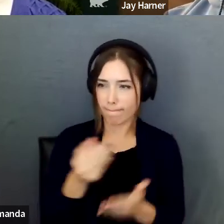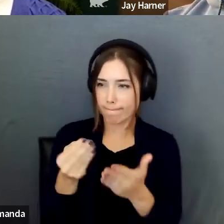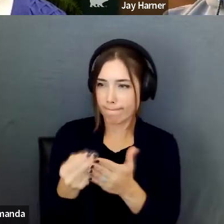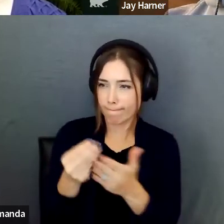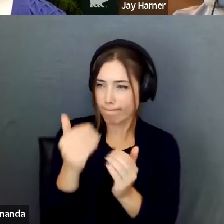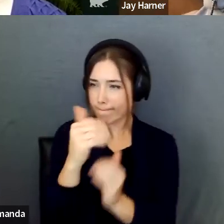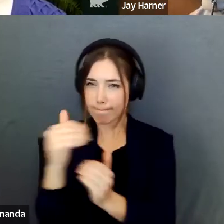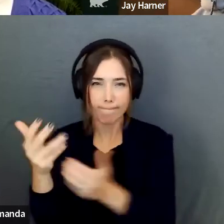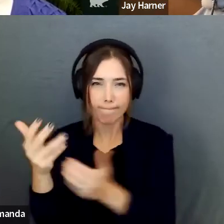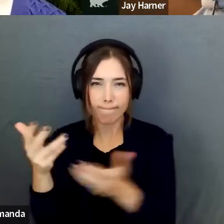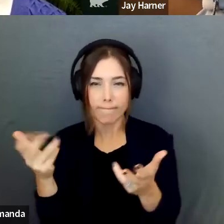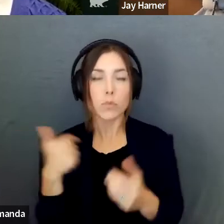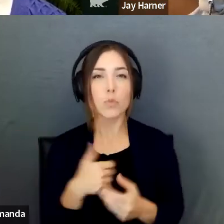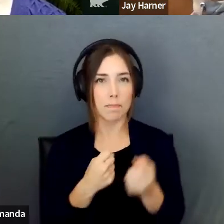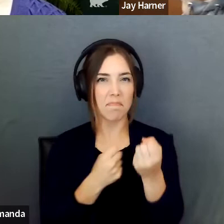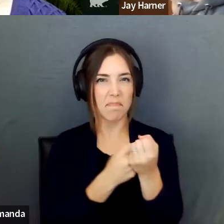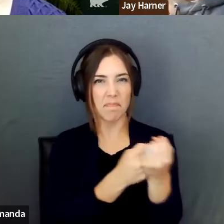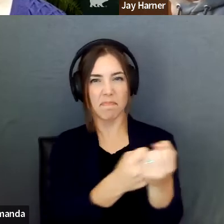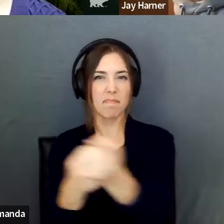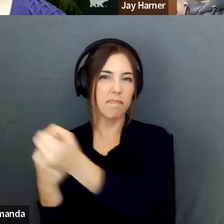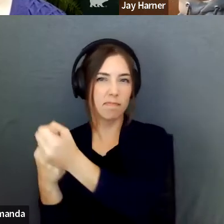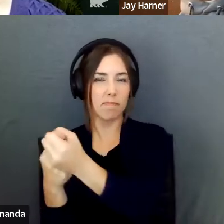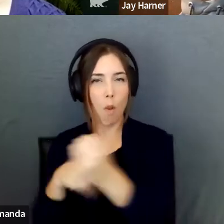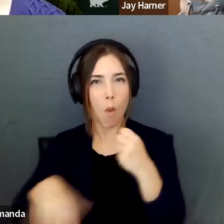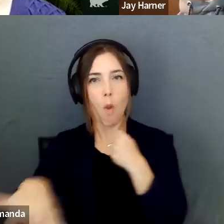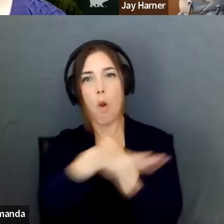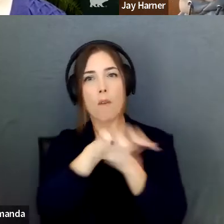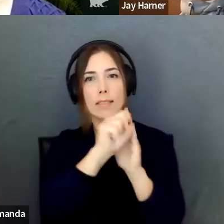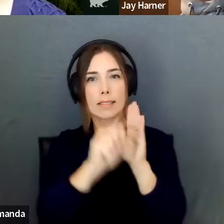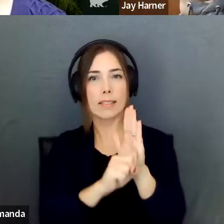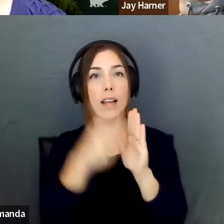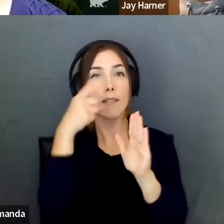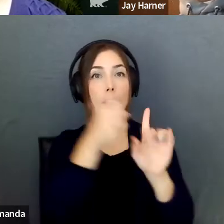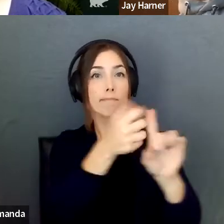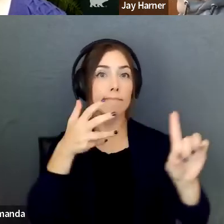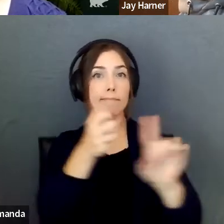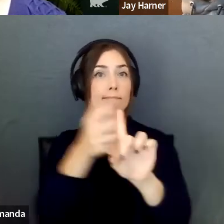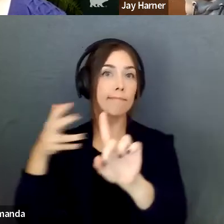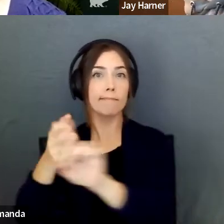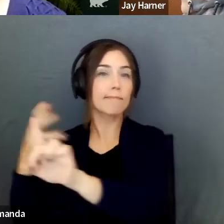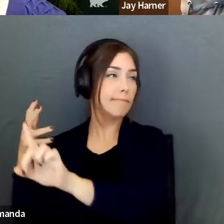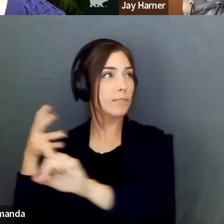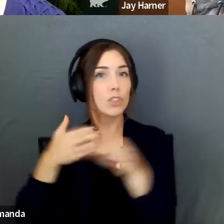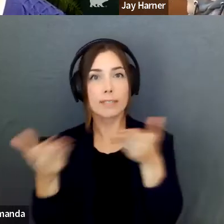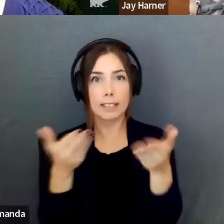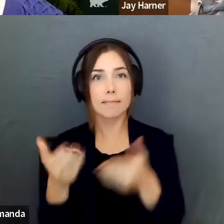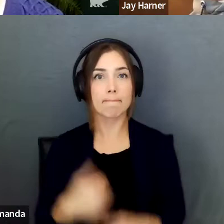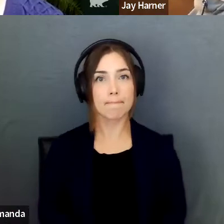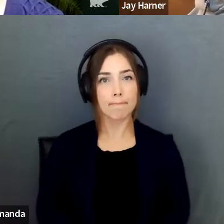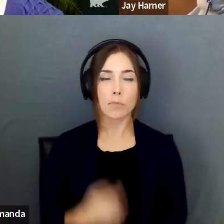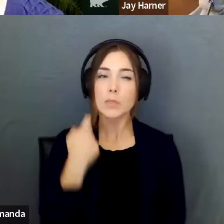And we've advocating throughout state to expand services and working with our state budget